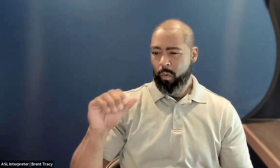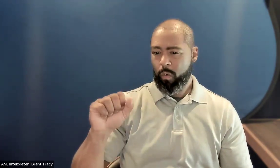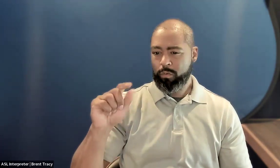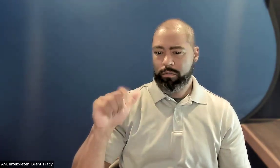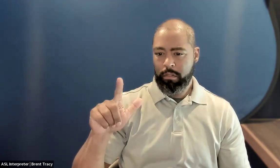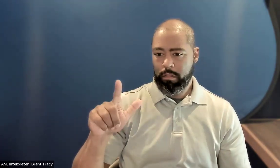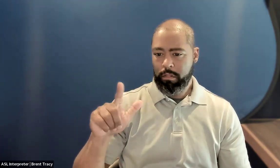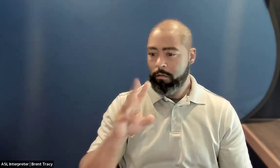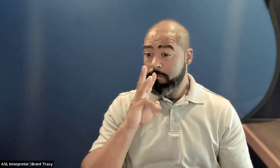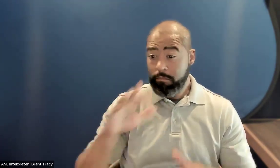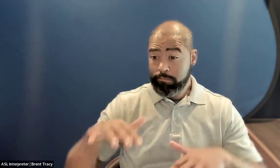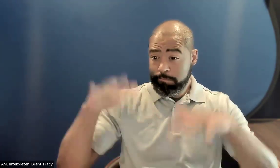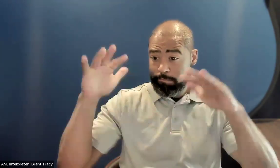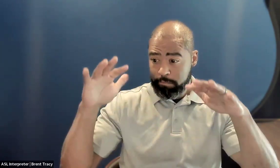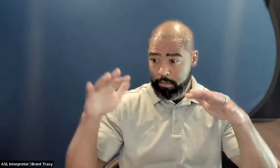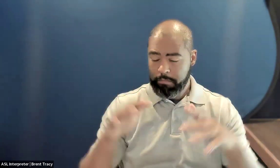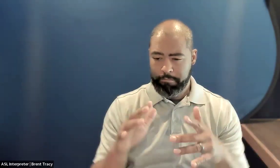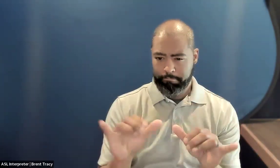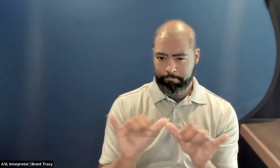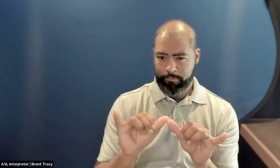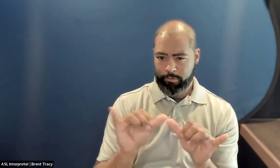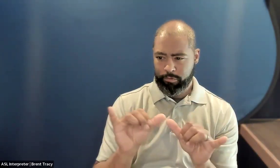There's an explanation of what that parameter is.